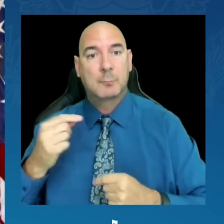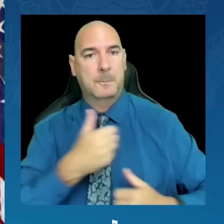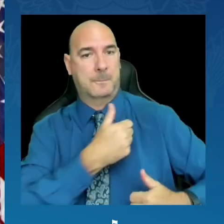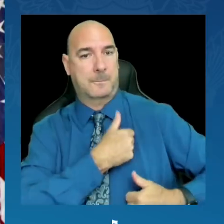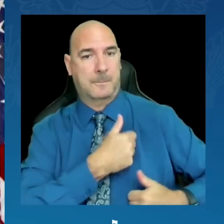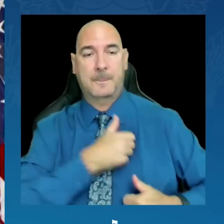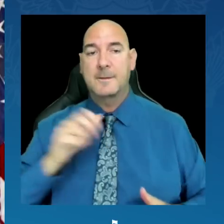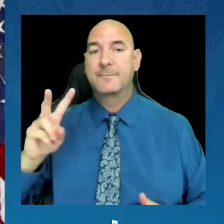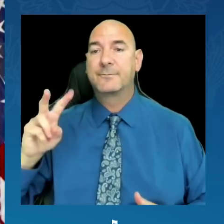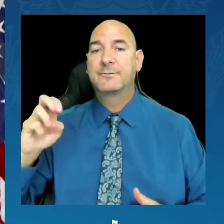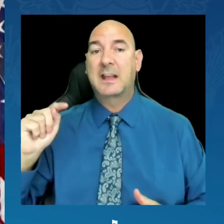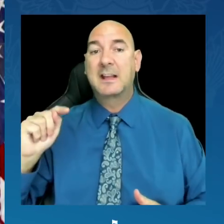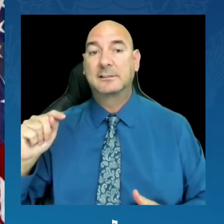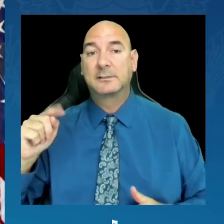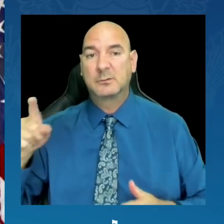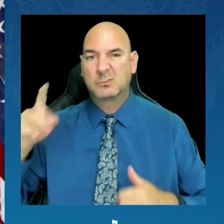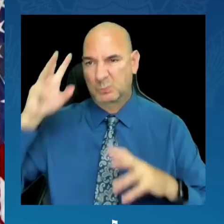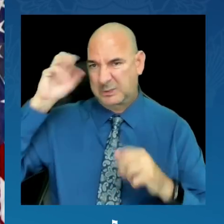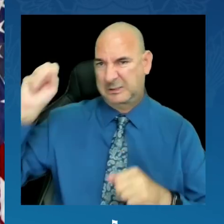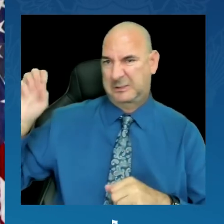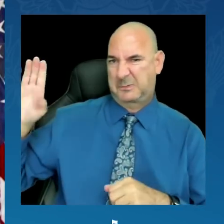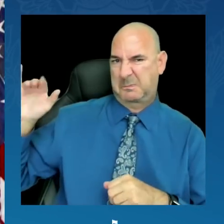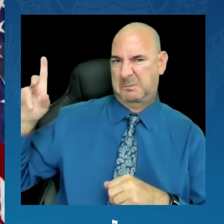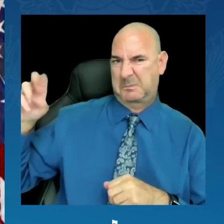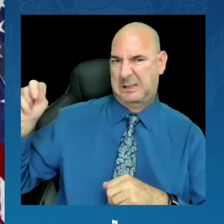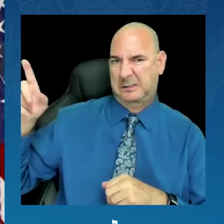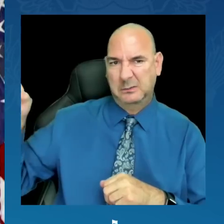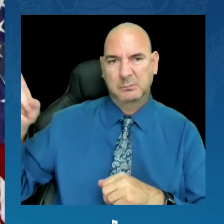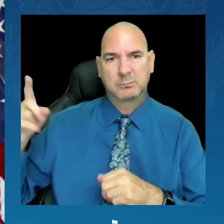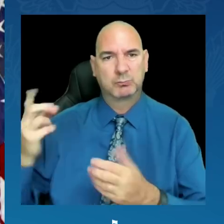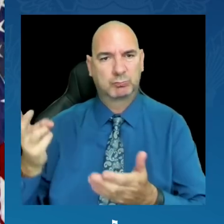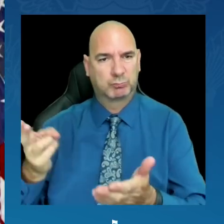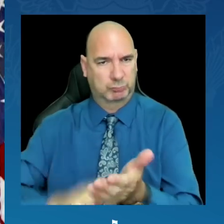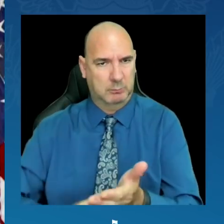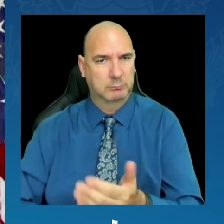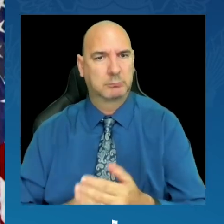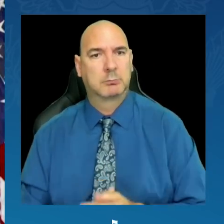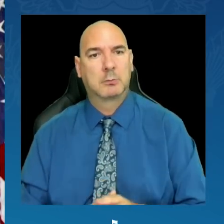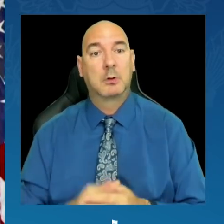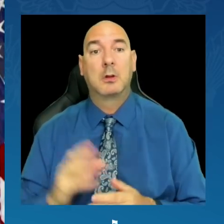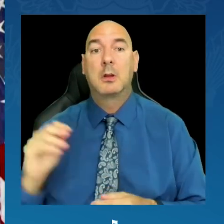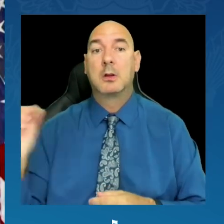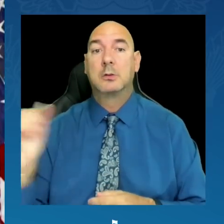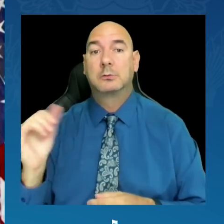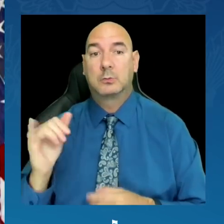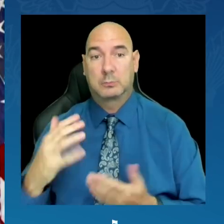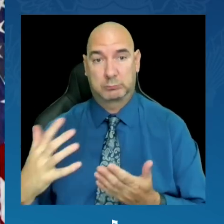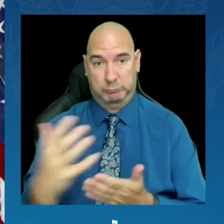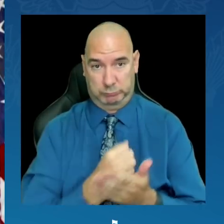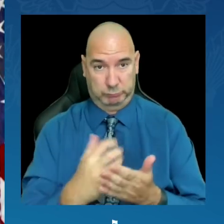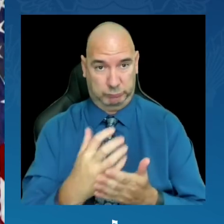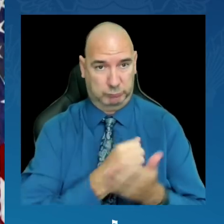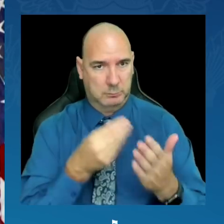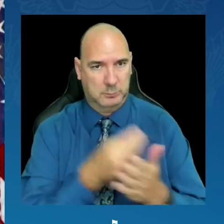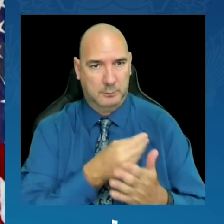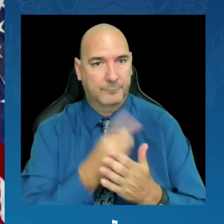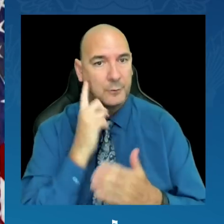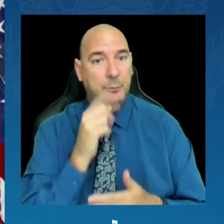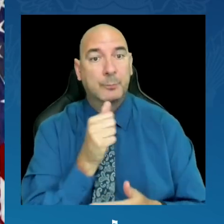We also secured new funding for the National Maternal Mental Health Hotline and funding to expand obstetrics